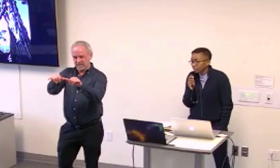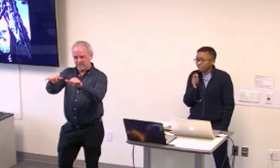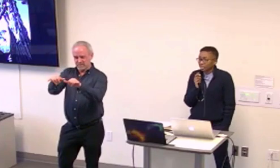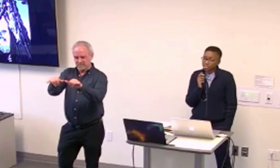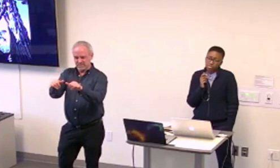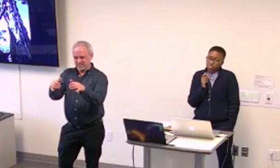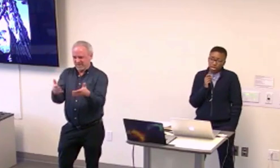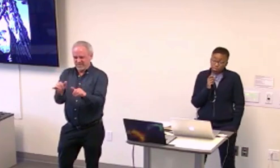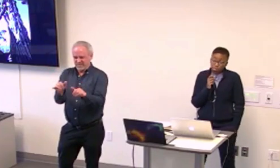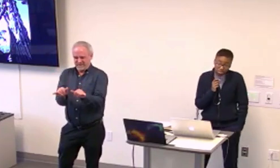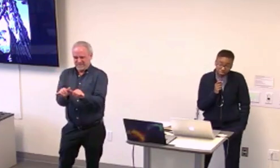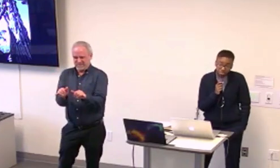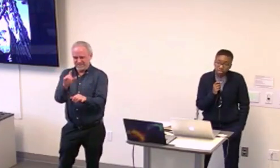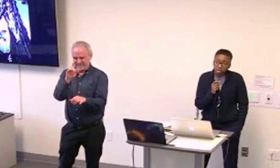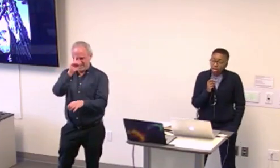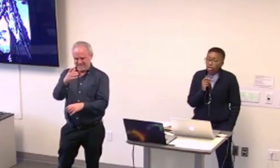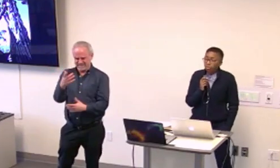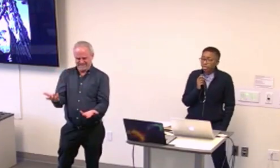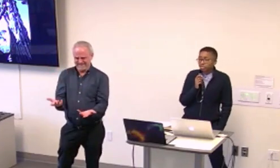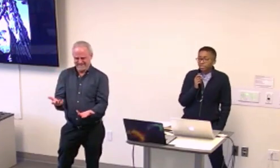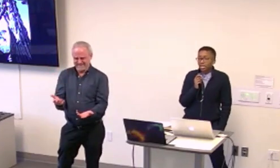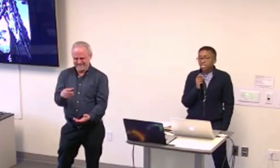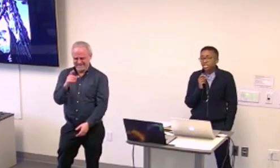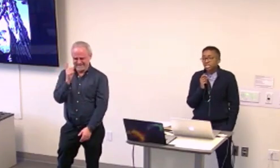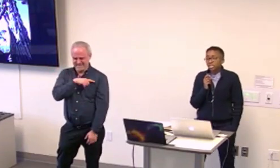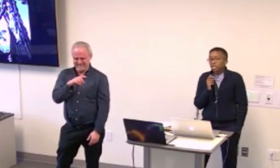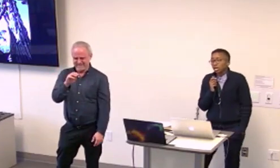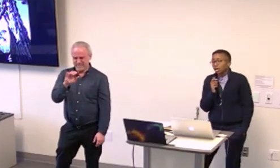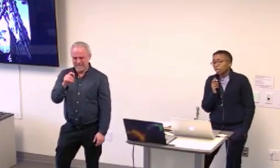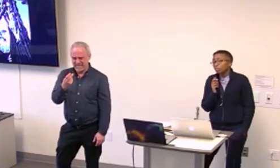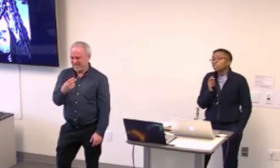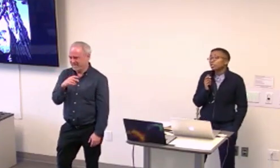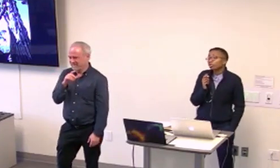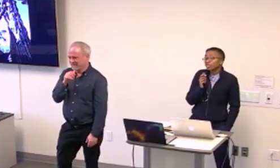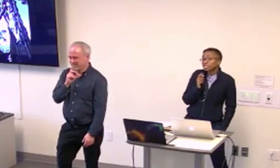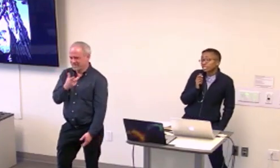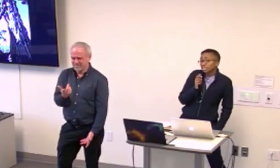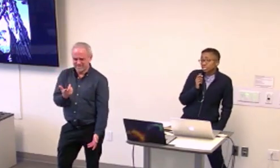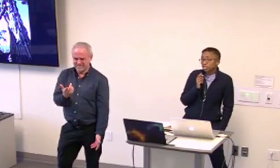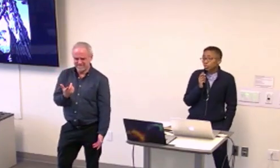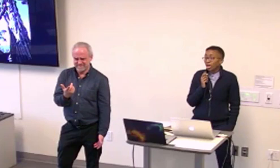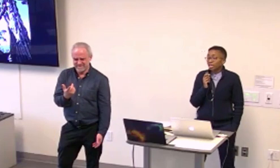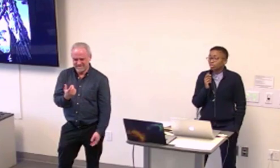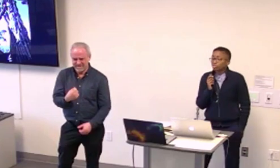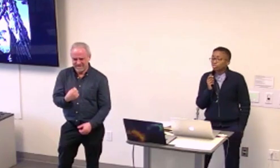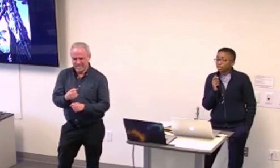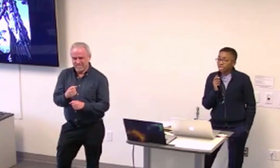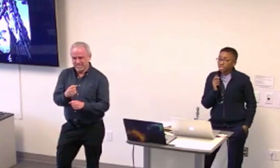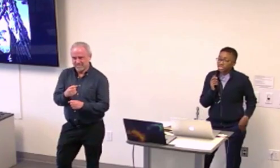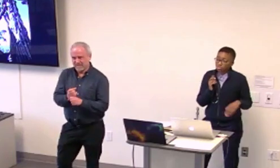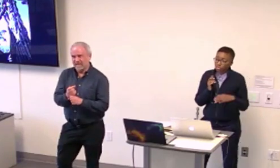It's a myth. It's a fallacy. It makes perfect sense as to why that would be created as a metric.